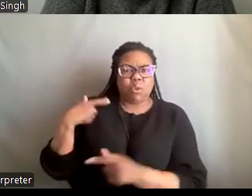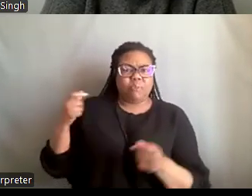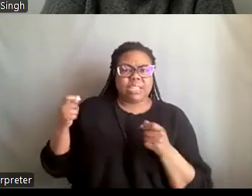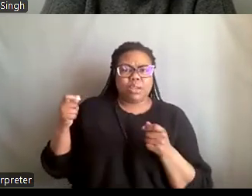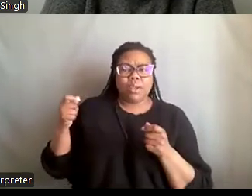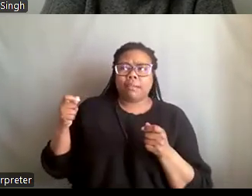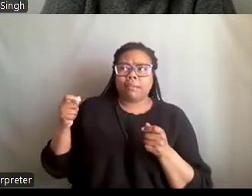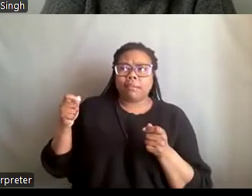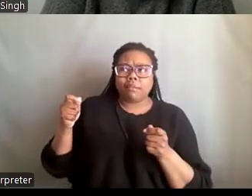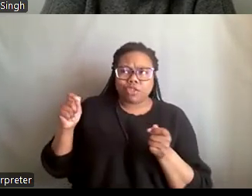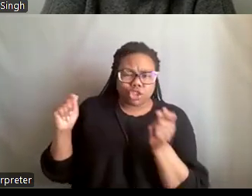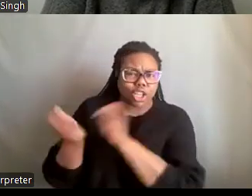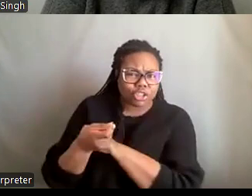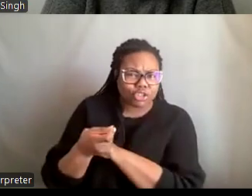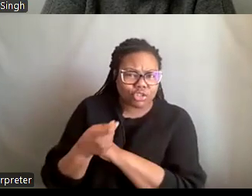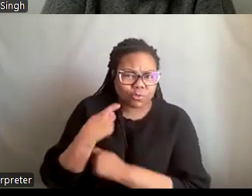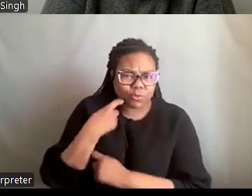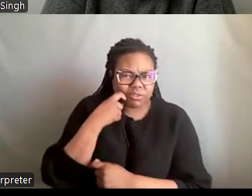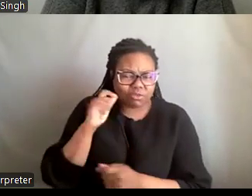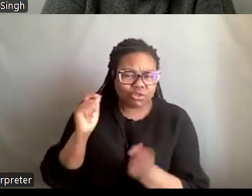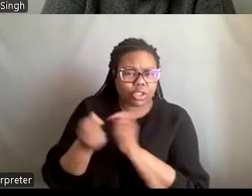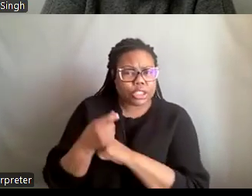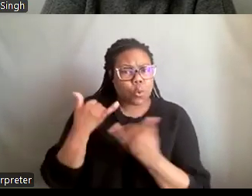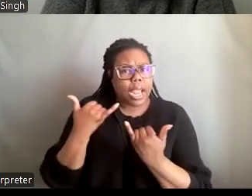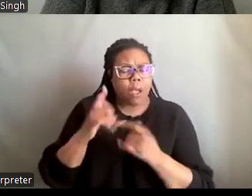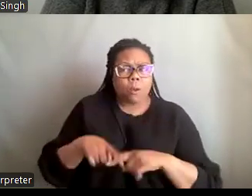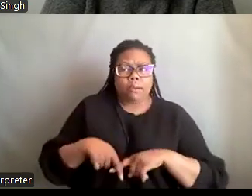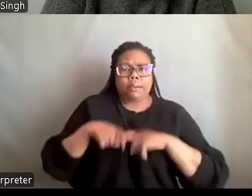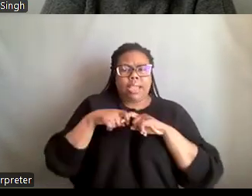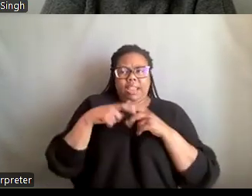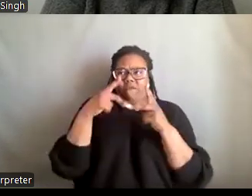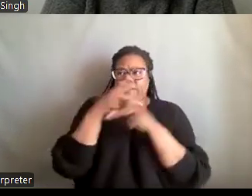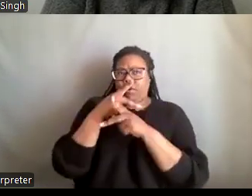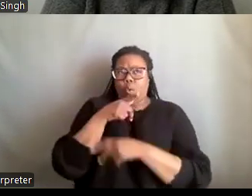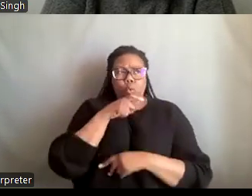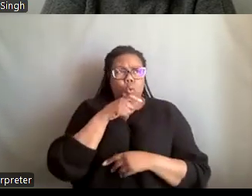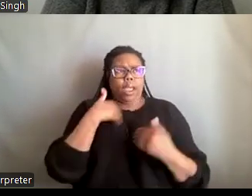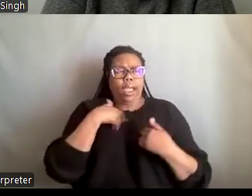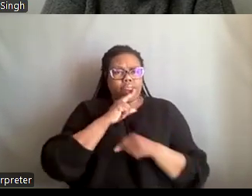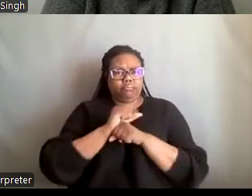with have changed. So it is very important for people to take a step back and say, okay , right now who really has